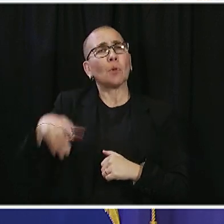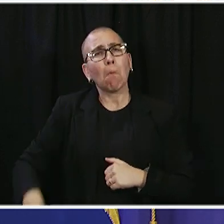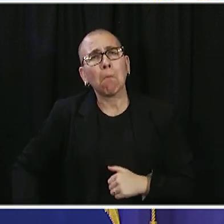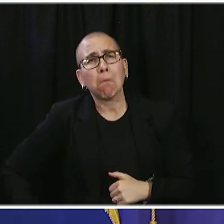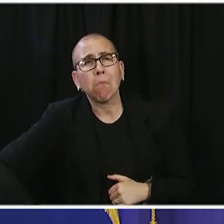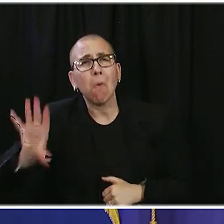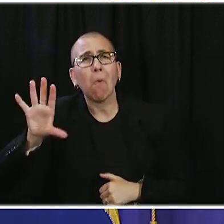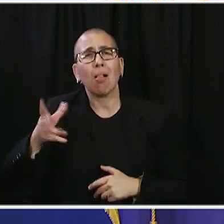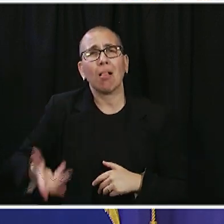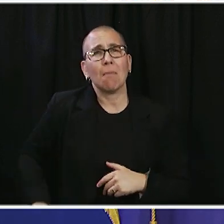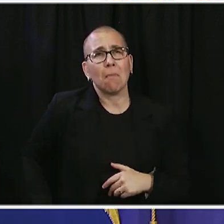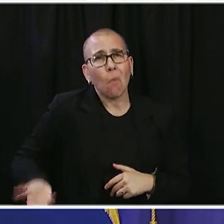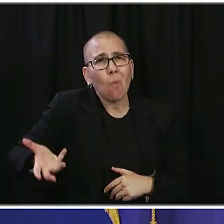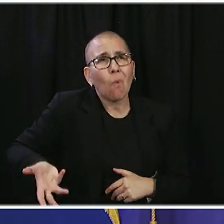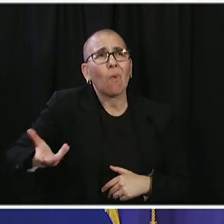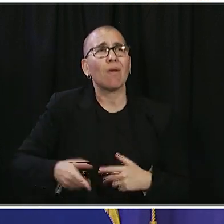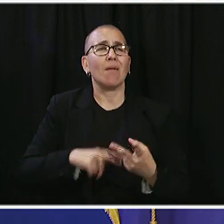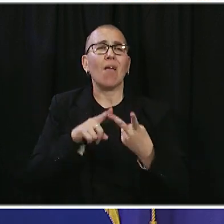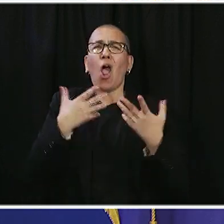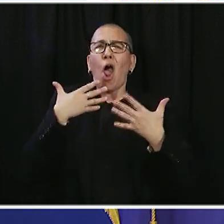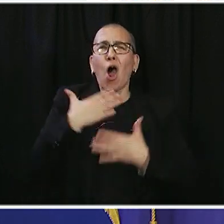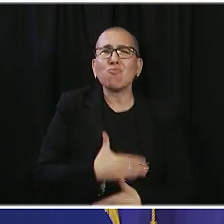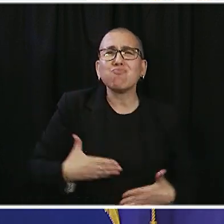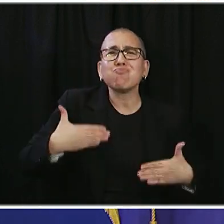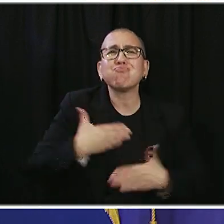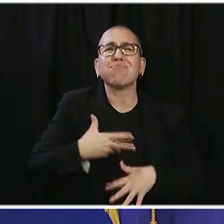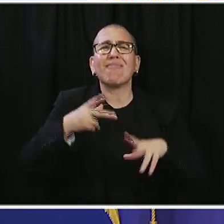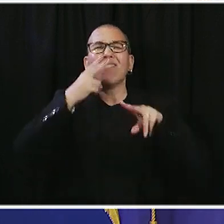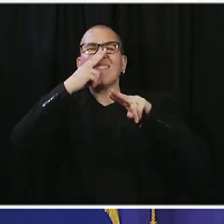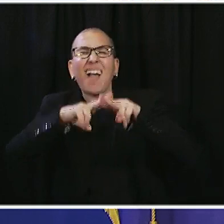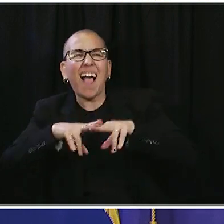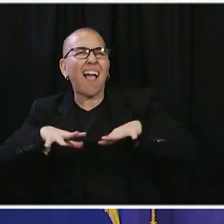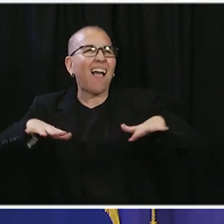THEATERS AND SOME OF THE OTHER ENTERTAINMENT OPTIONS, MAX OF